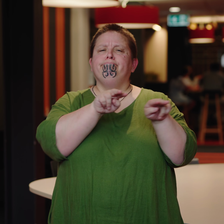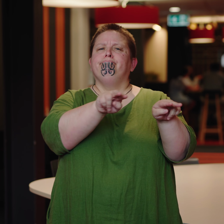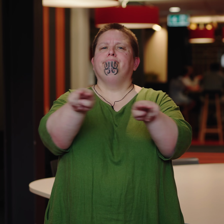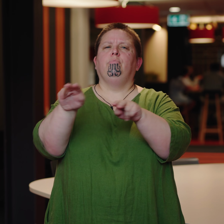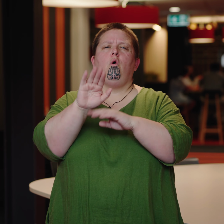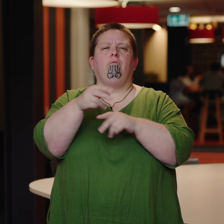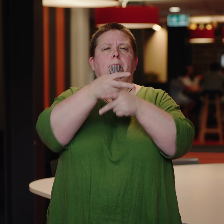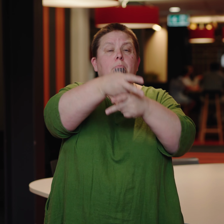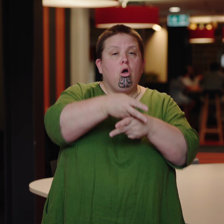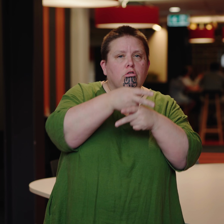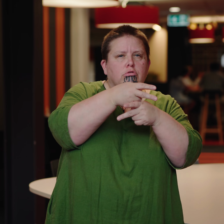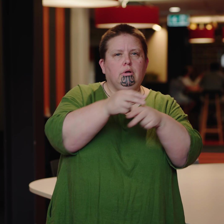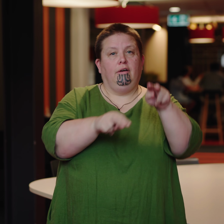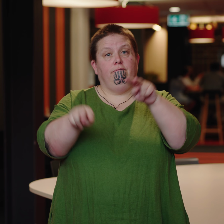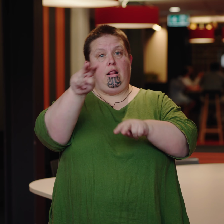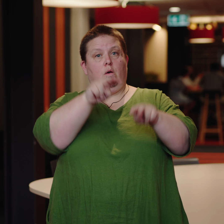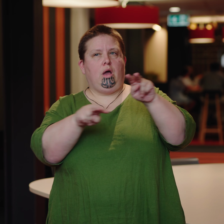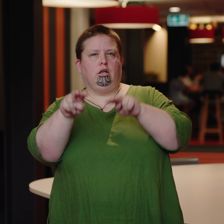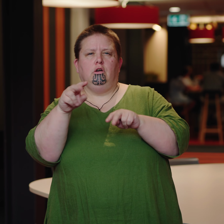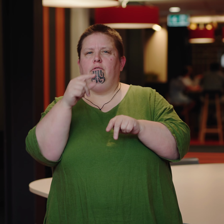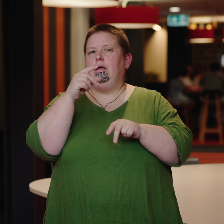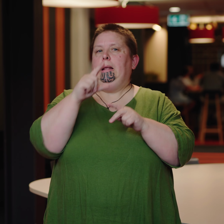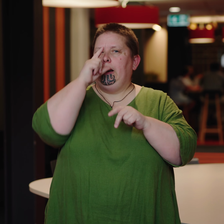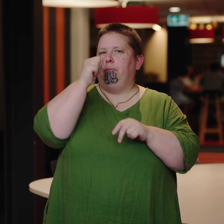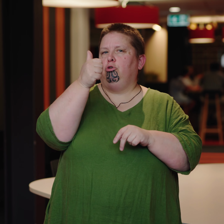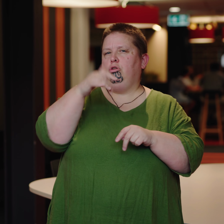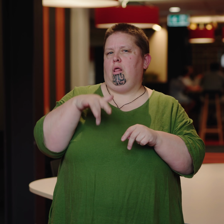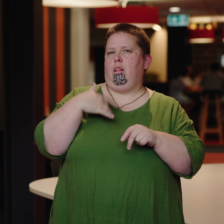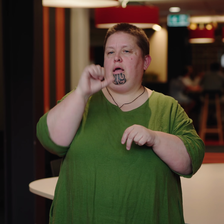The Insights Alliance oversees the monitoring and evaluation of